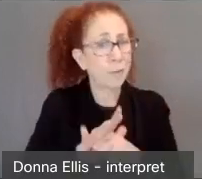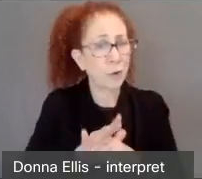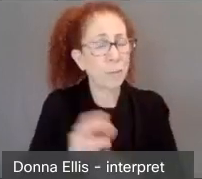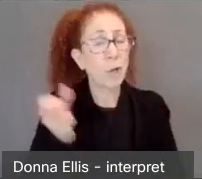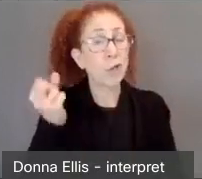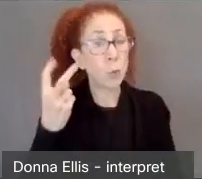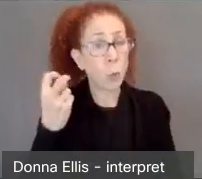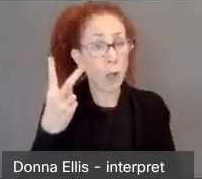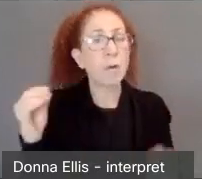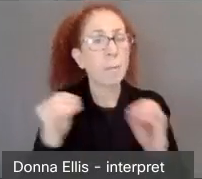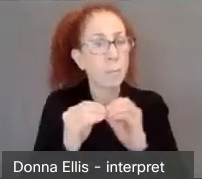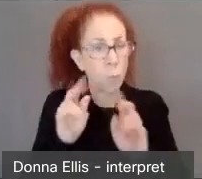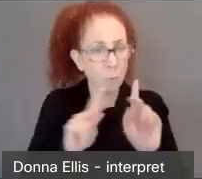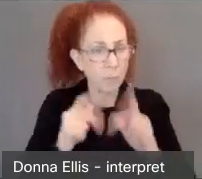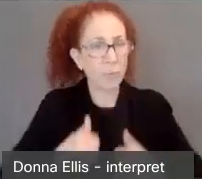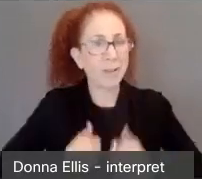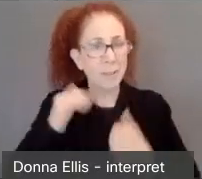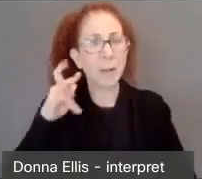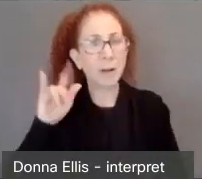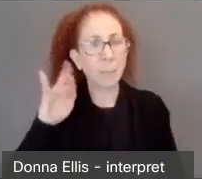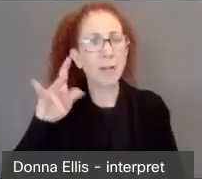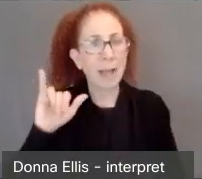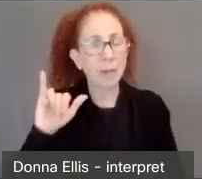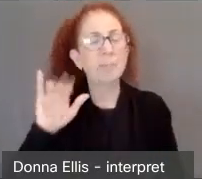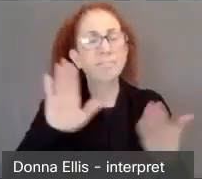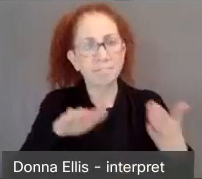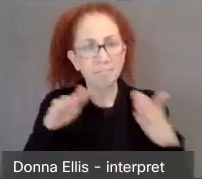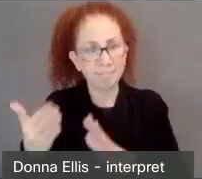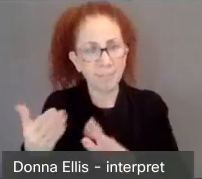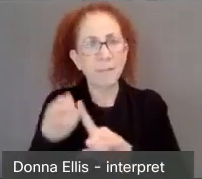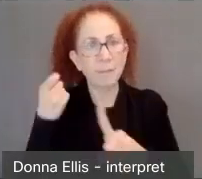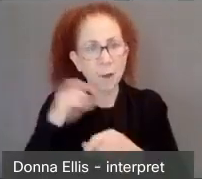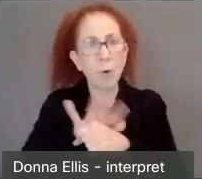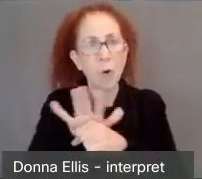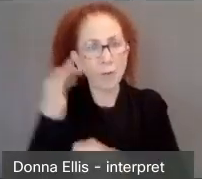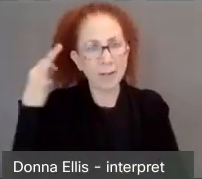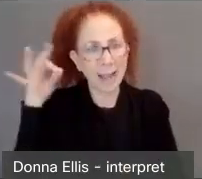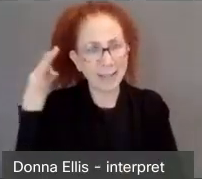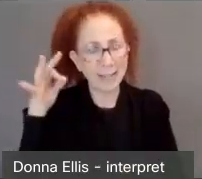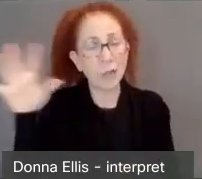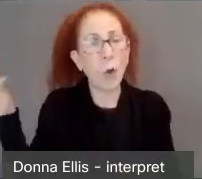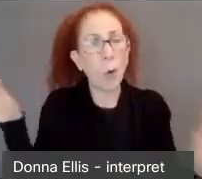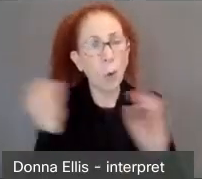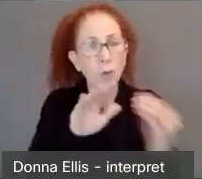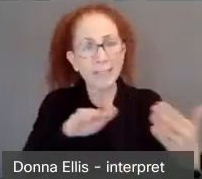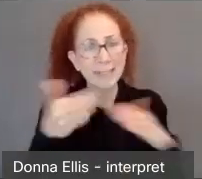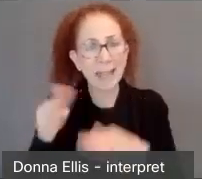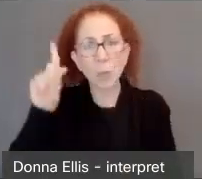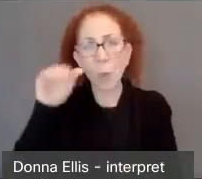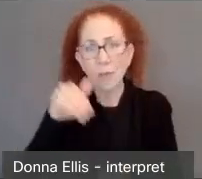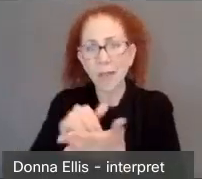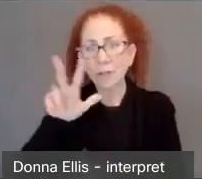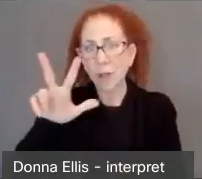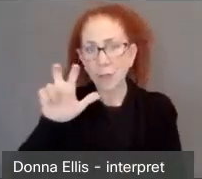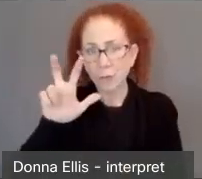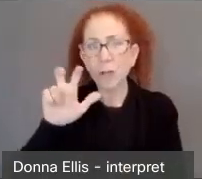Montgomery County residents have lost their life to COVID-19, which brings us to a total of 1,314